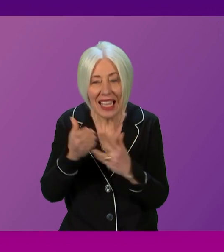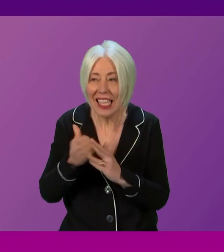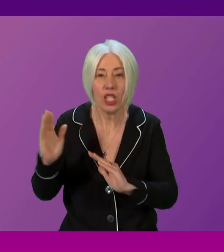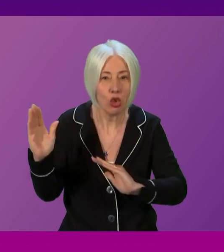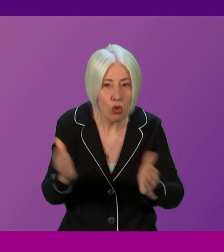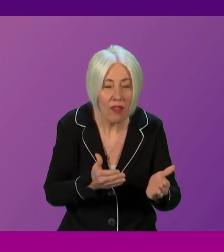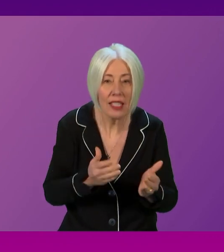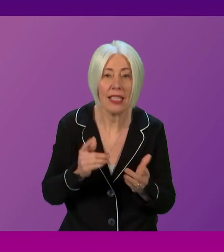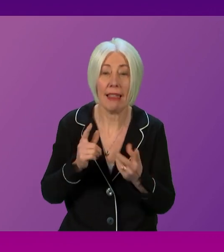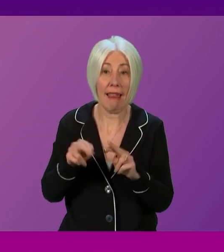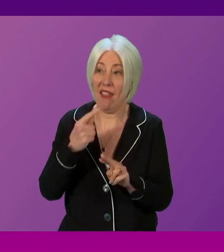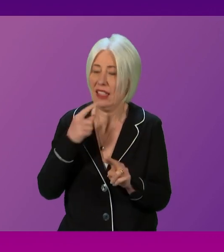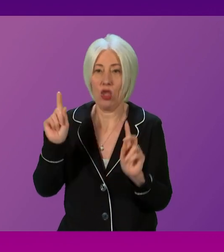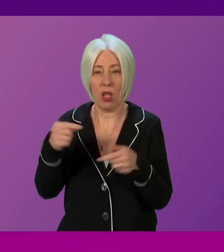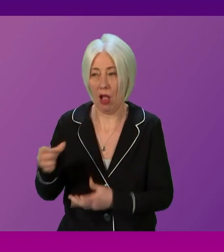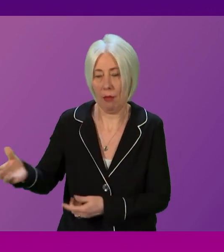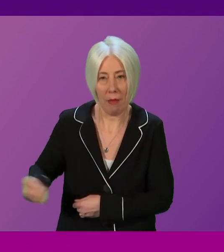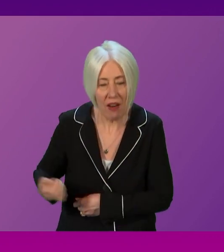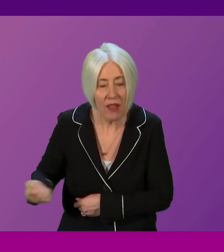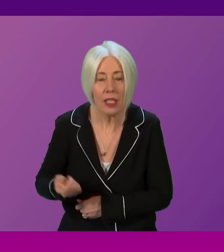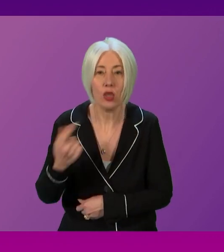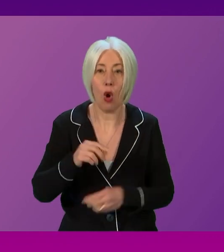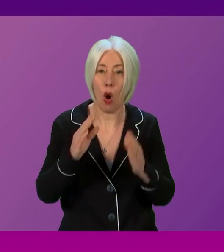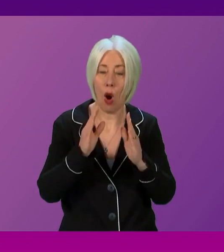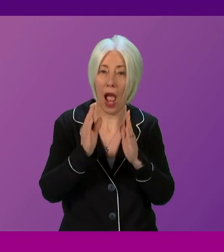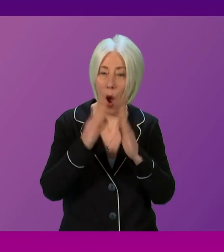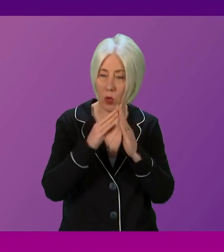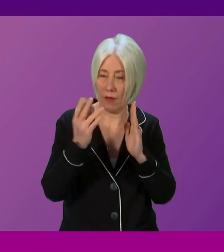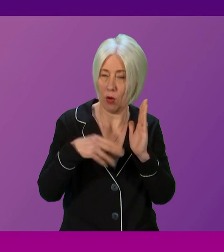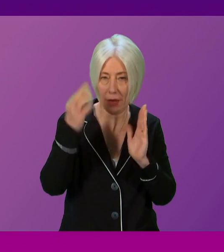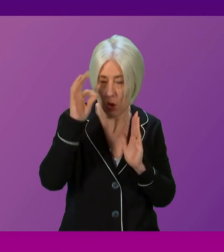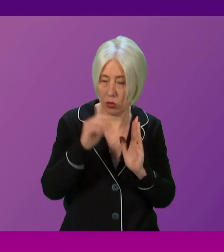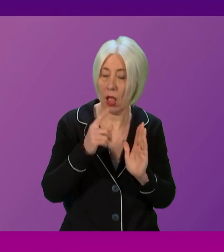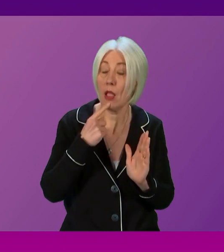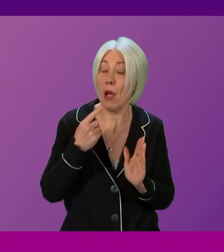to them. Updated guidance will be published later this year. However, it is critical that